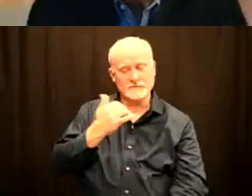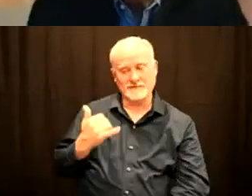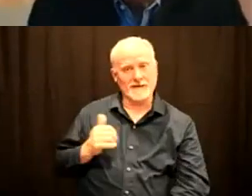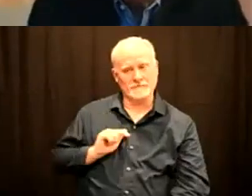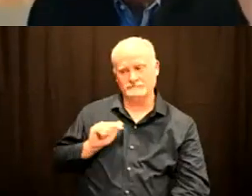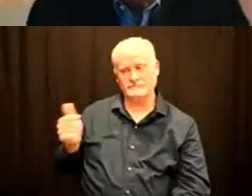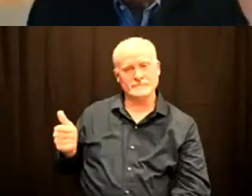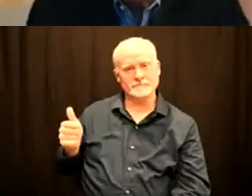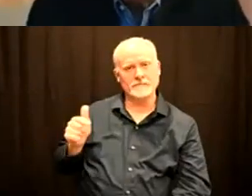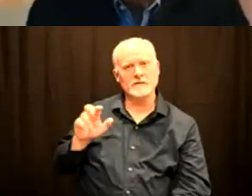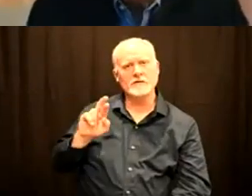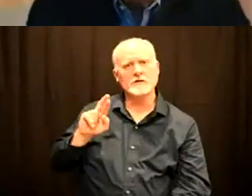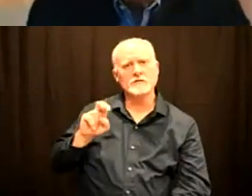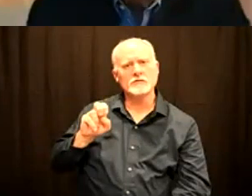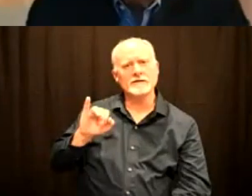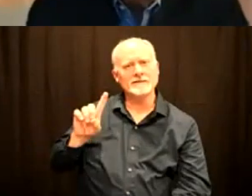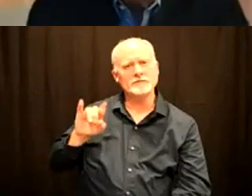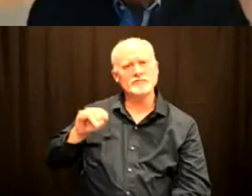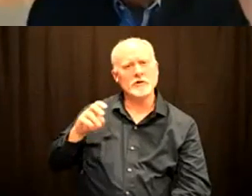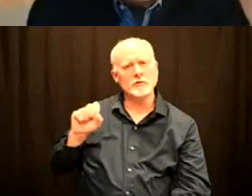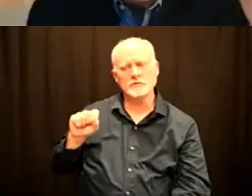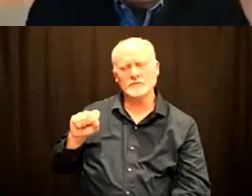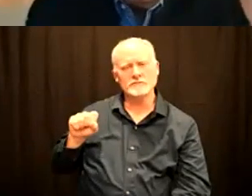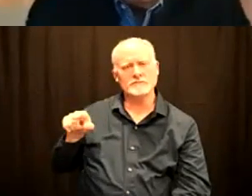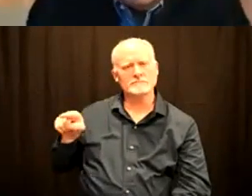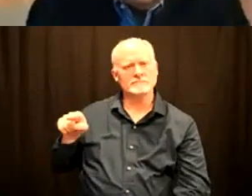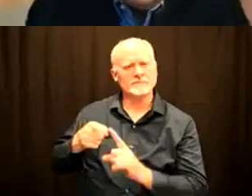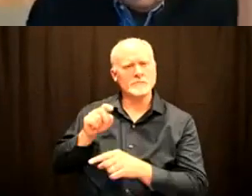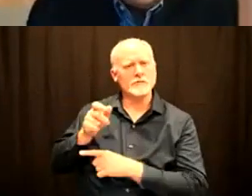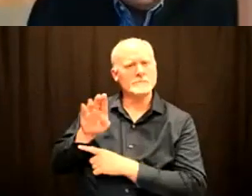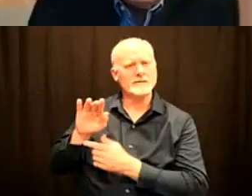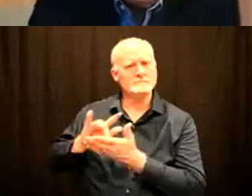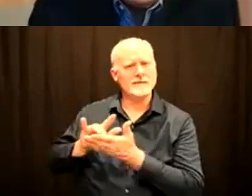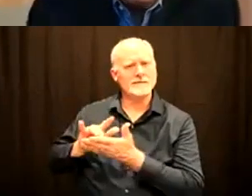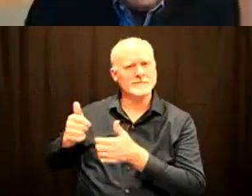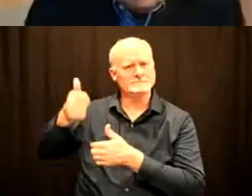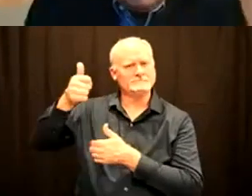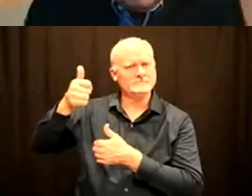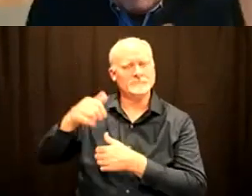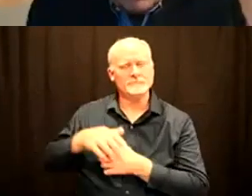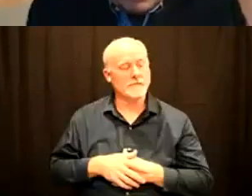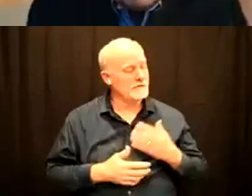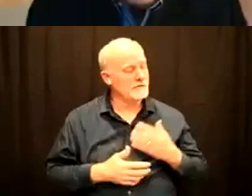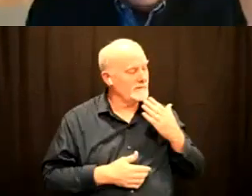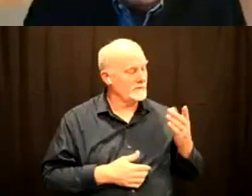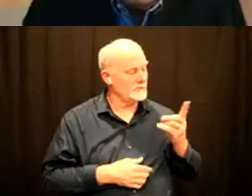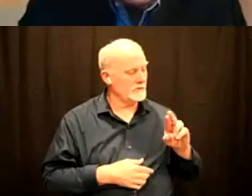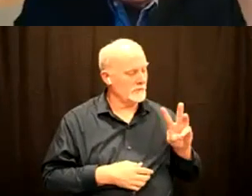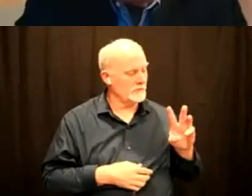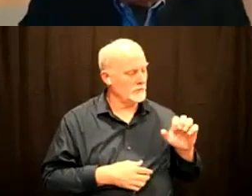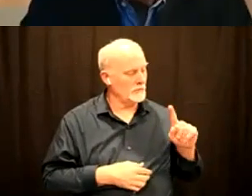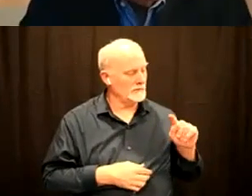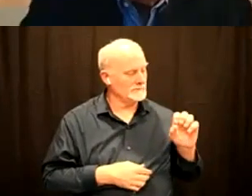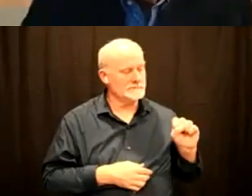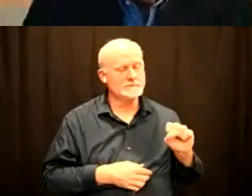to reed jones ceo of uab medicine reid thank you dr watts uh as you uh obviously know most of our